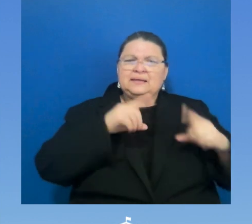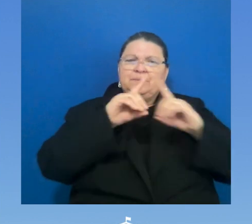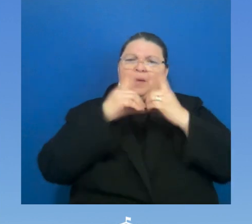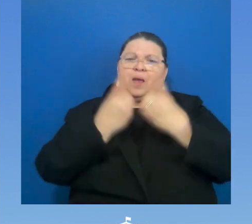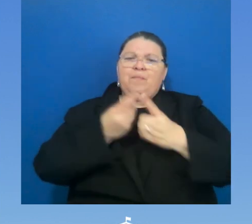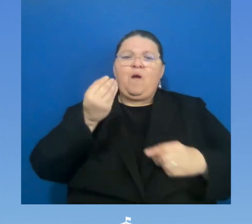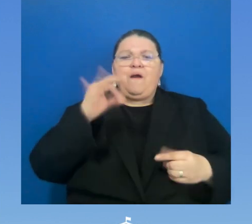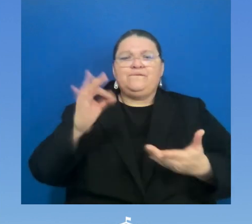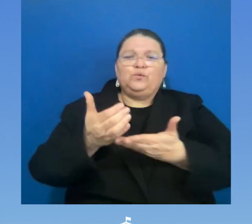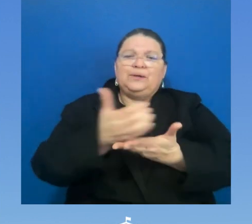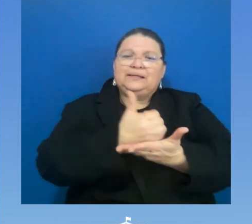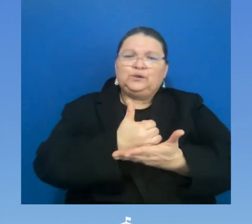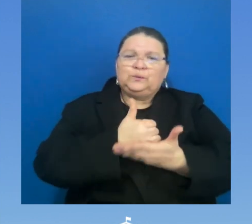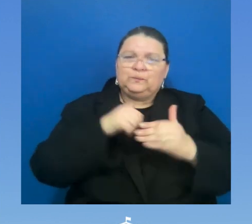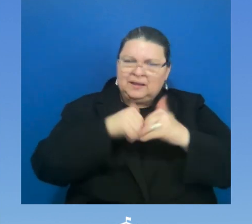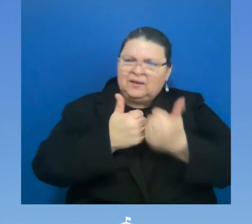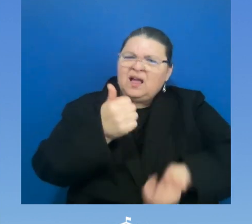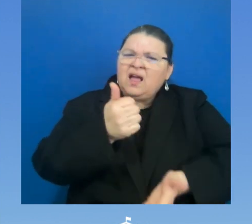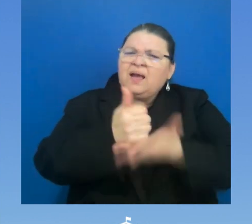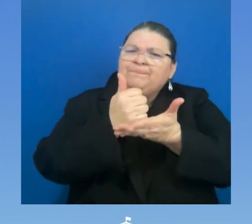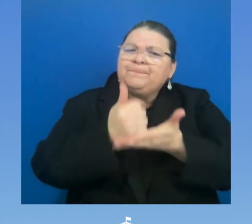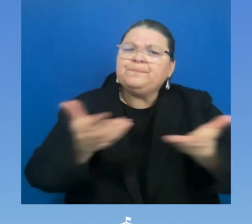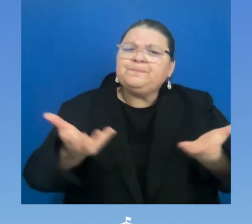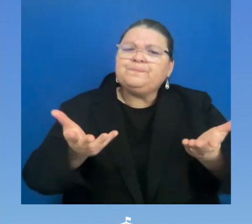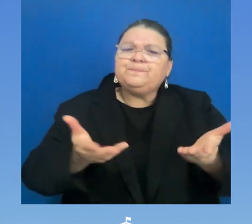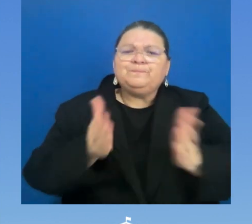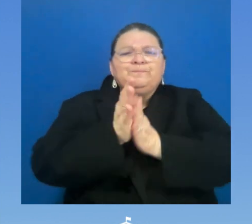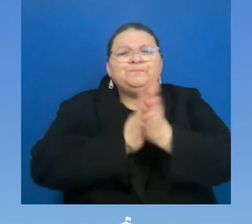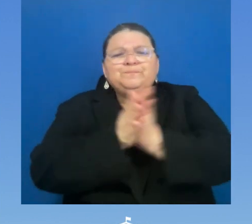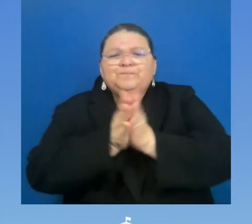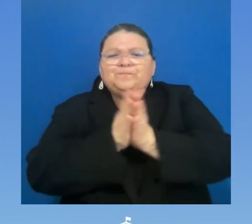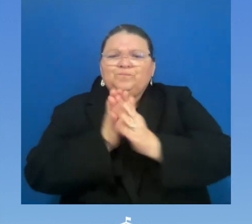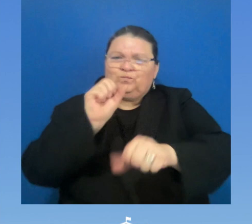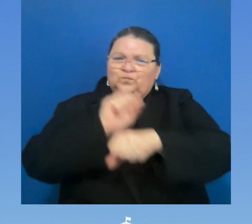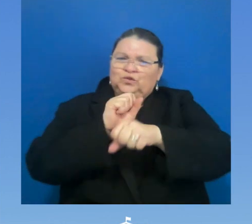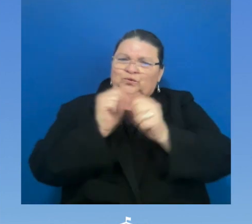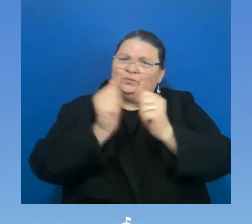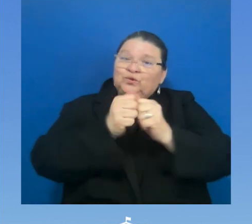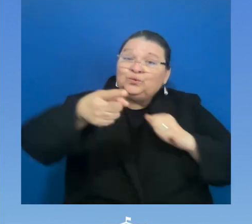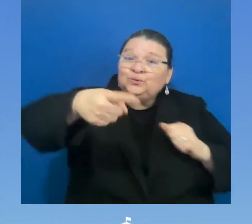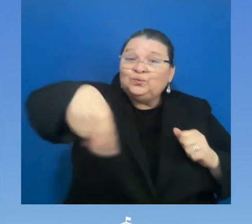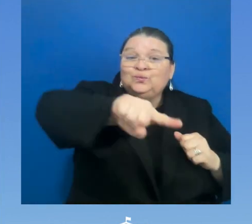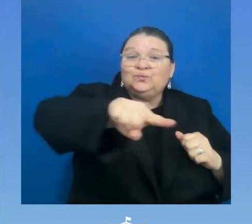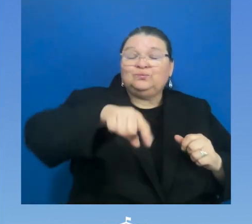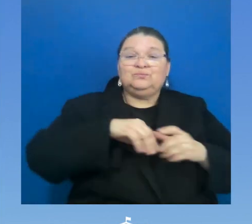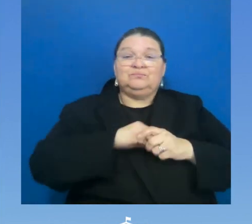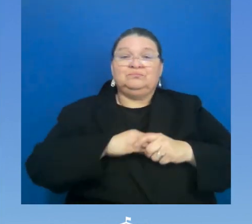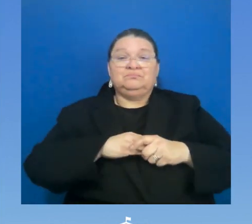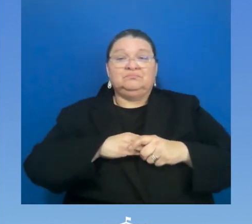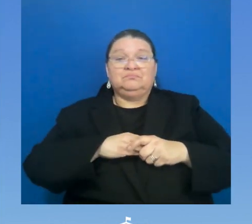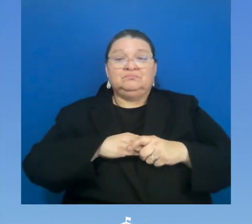I'm eager to work with you to address these questions in the months ahead. Ms. Algorri: I'm Miren Algorri,